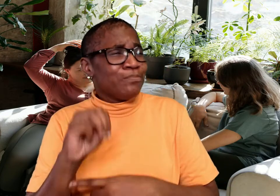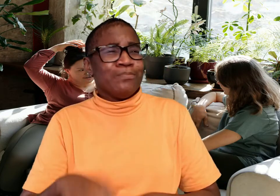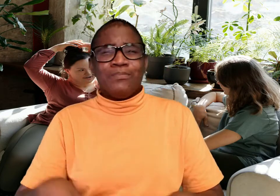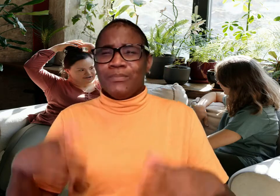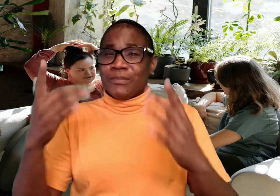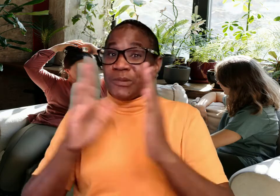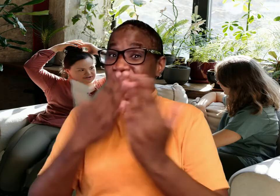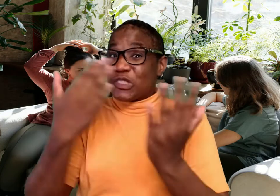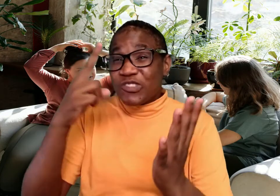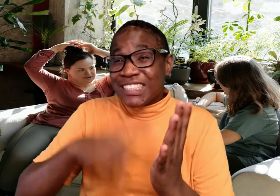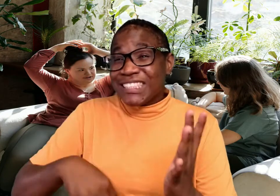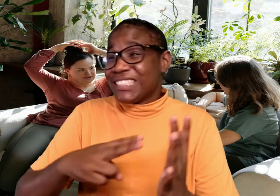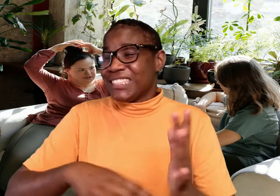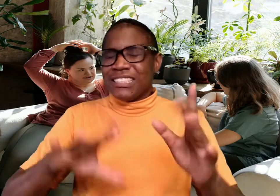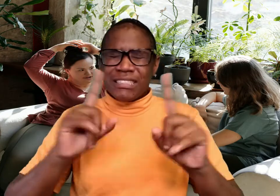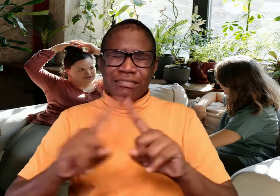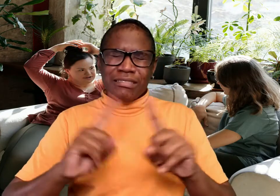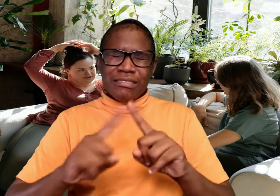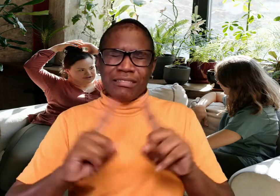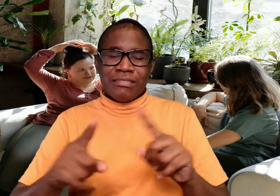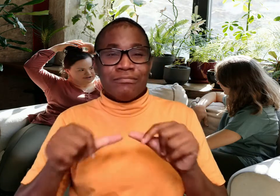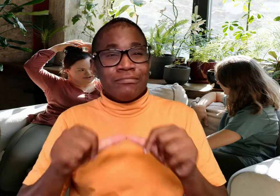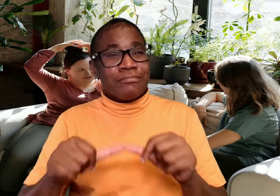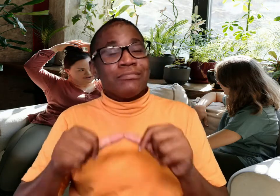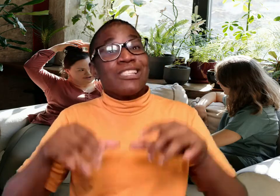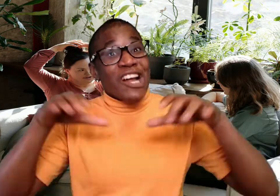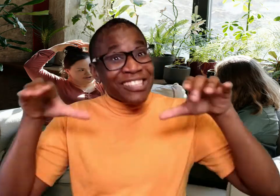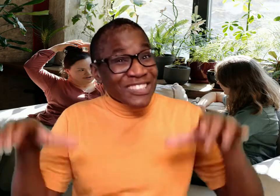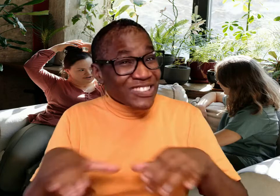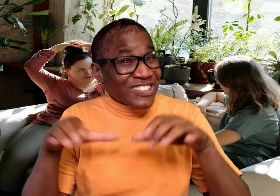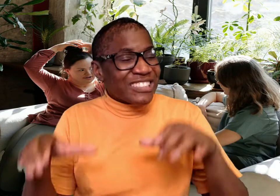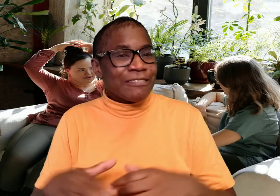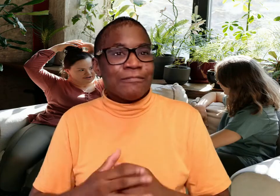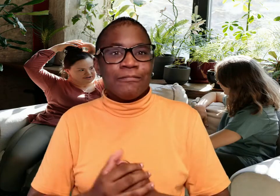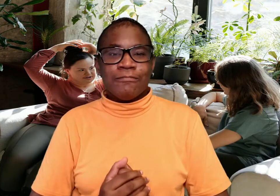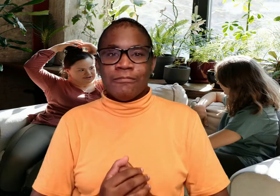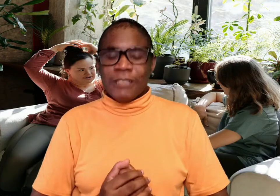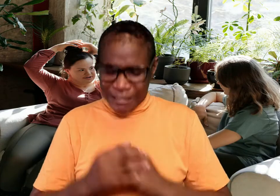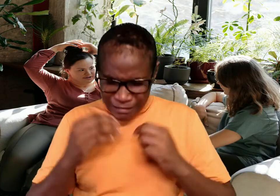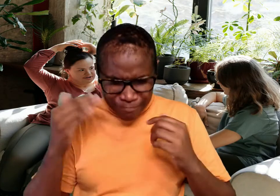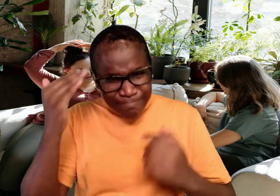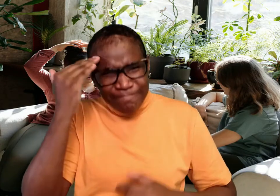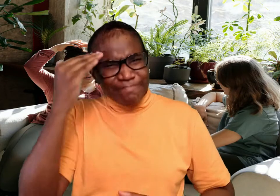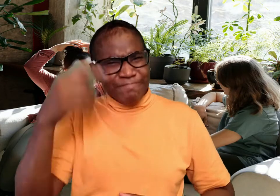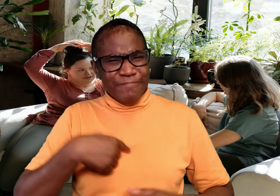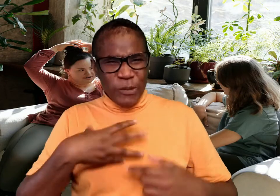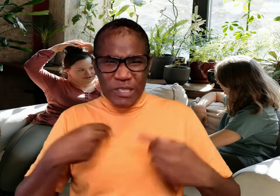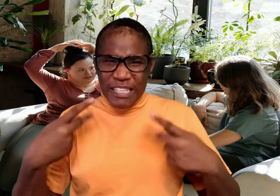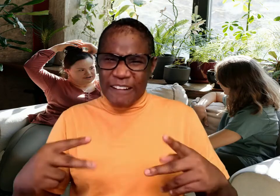Review the bountiful literature on it, take action, acknowledge white privilege and commit